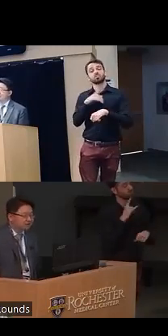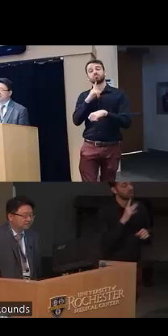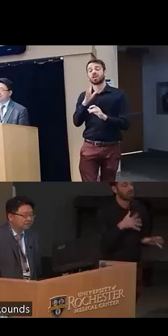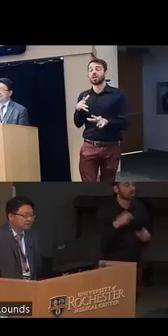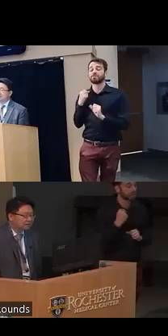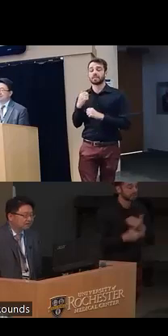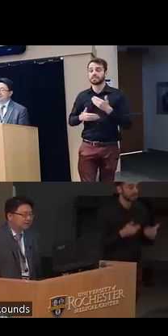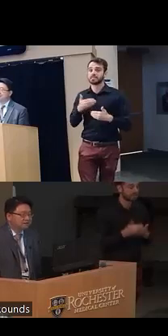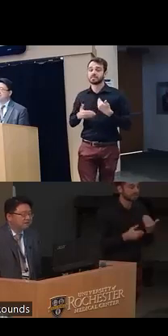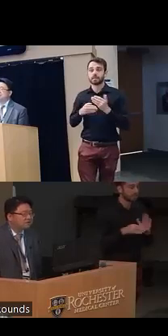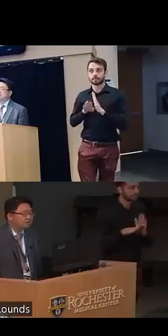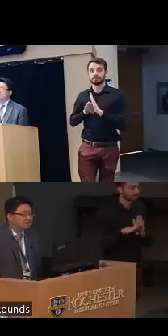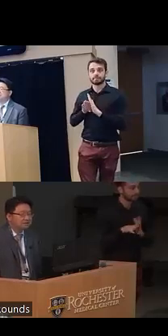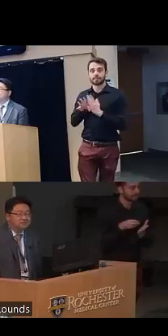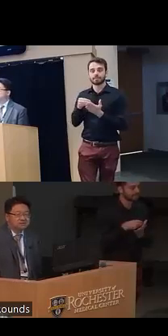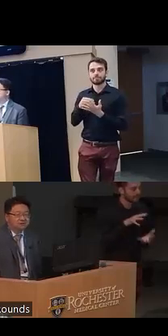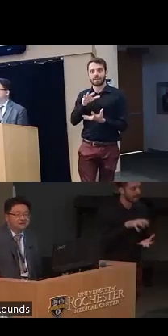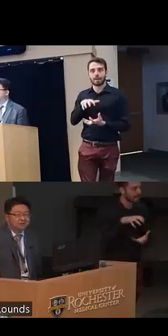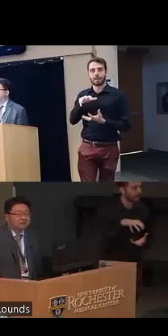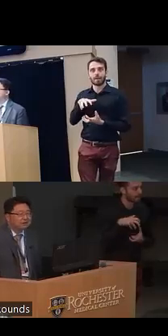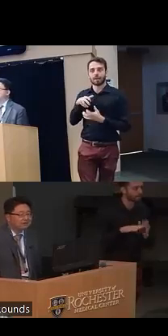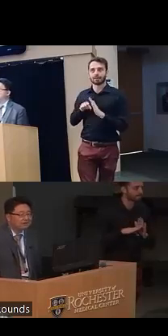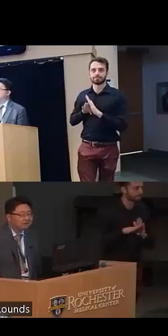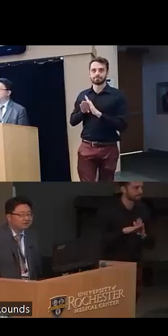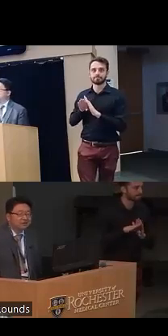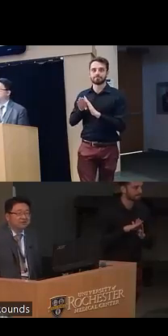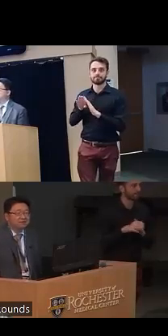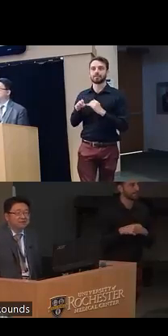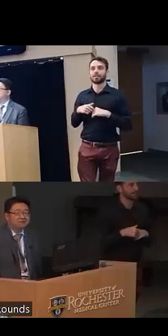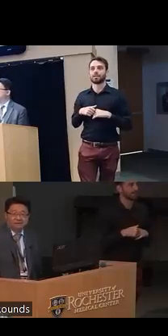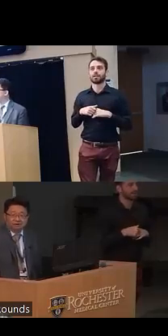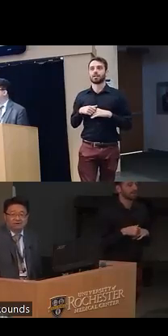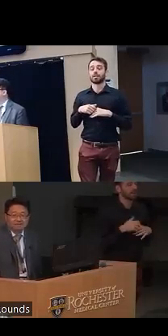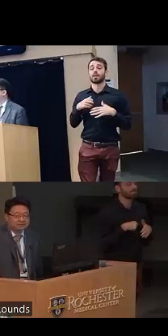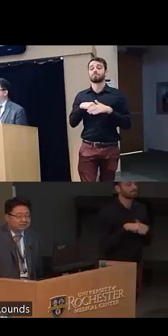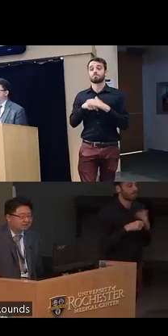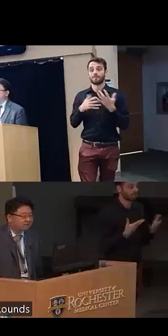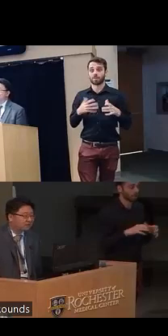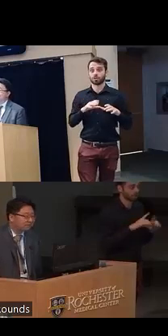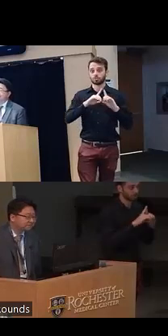Department that is also increasing our total Ambulatory Care volume very rapidly as well